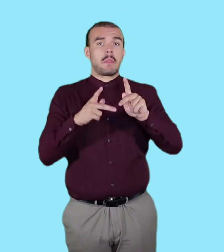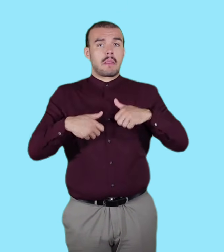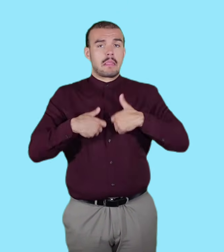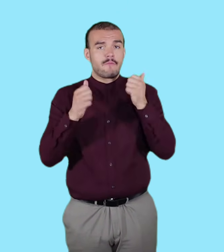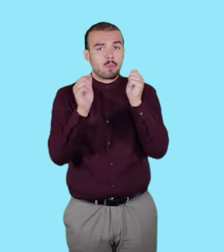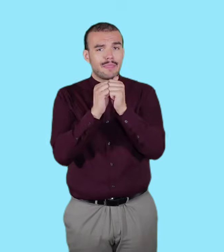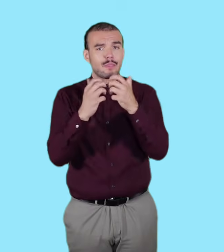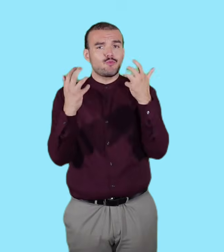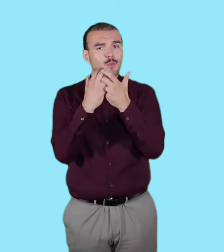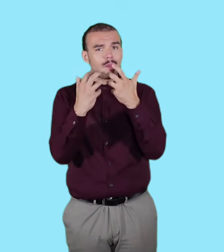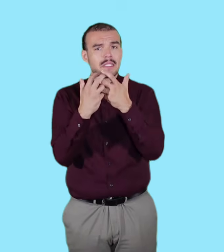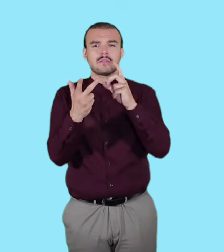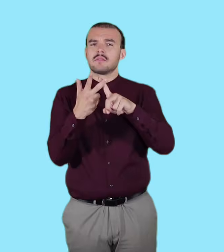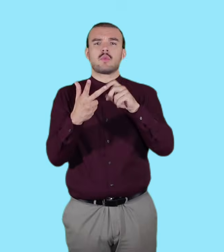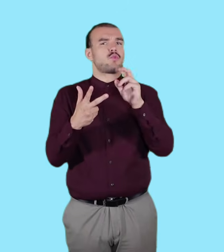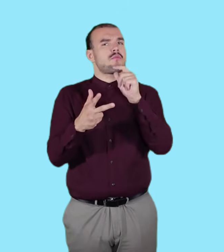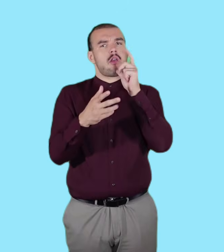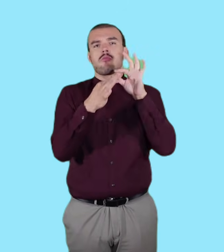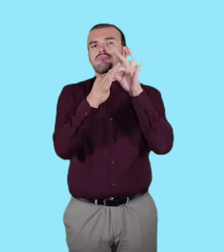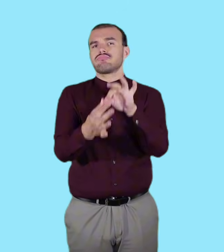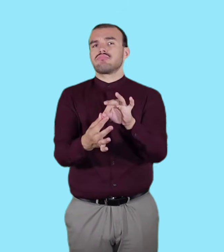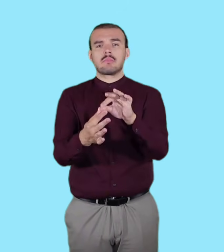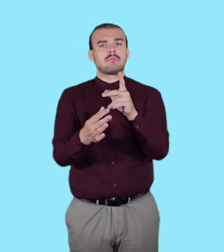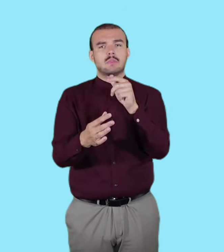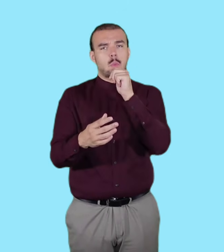or people you aren't related to and don't live with